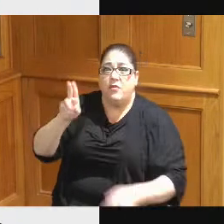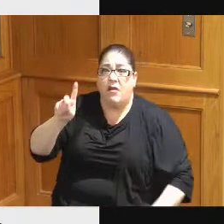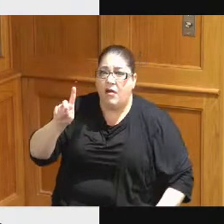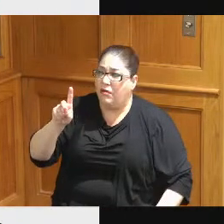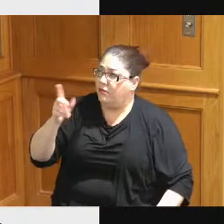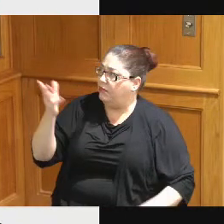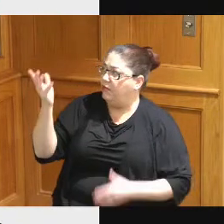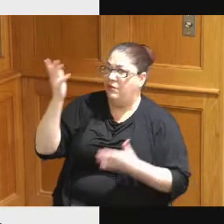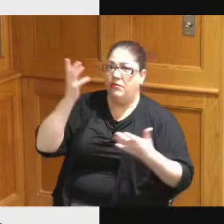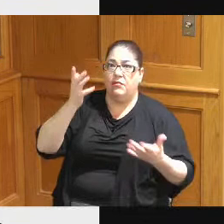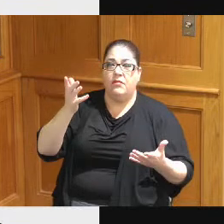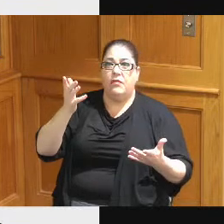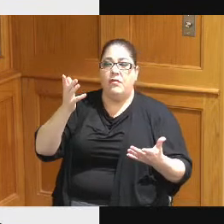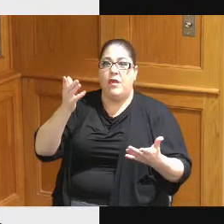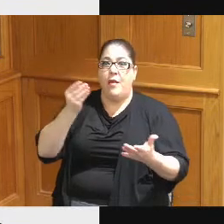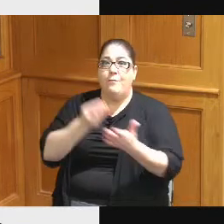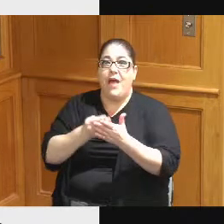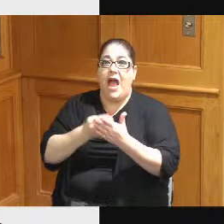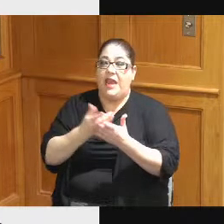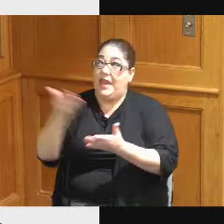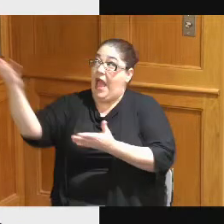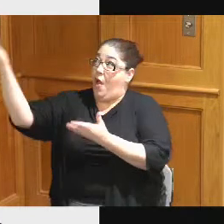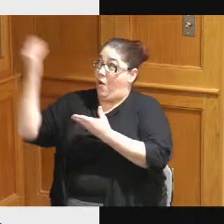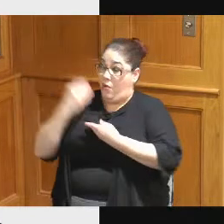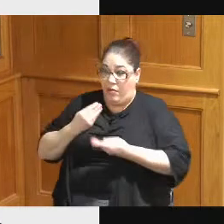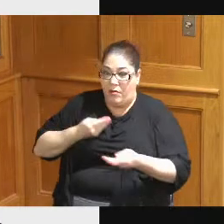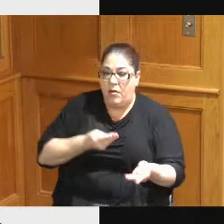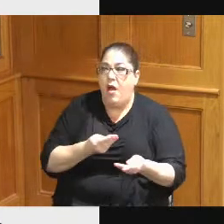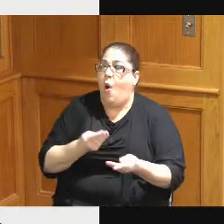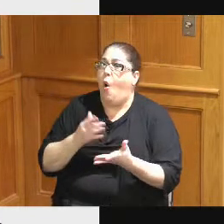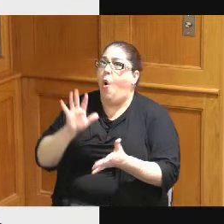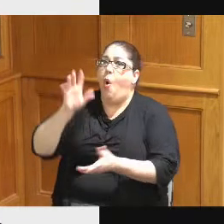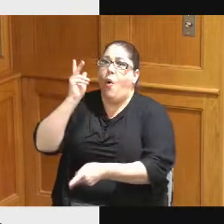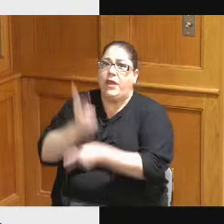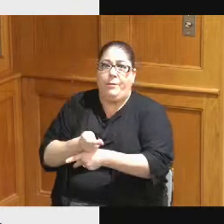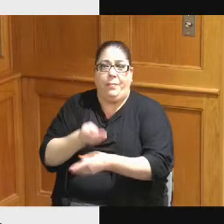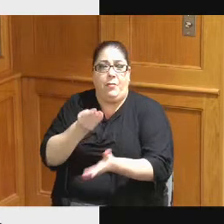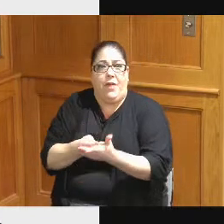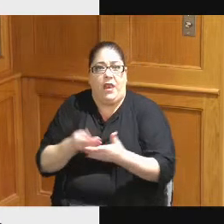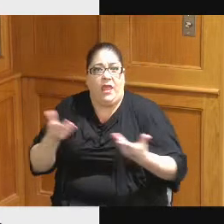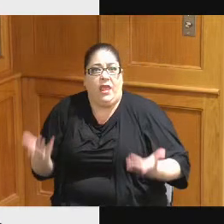the money was then flowing through us we were able to recapture those dollars that year and every